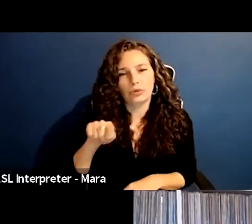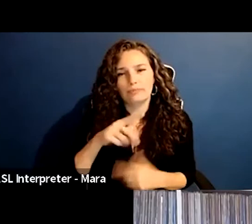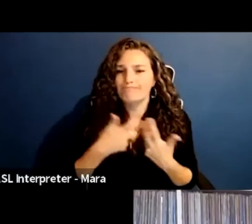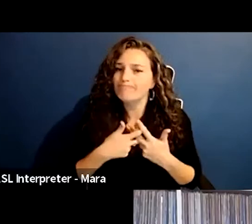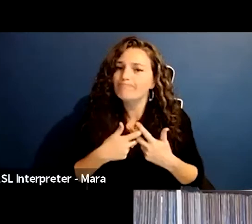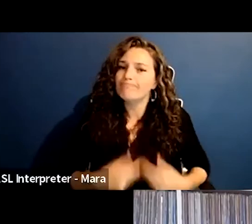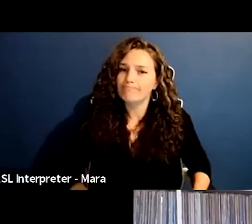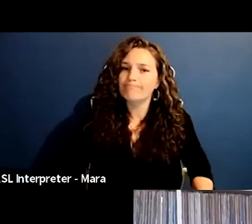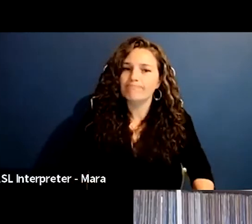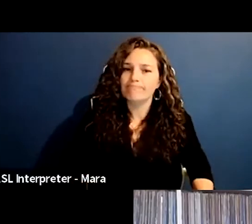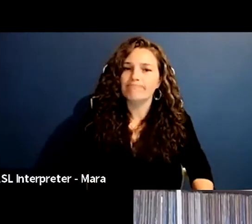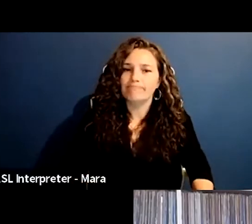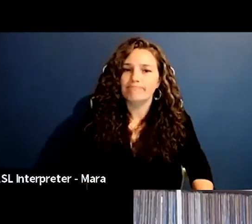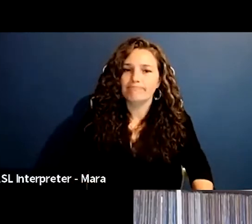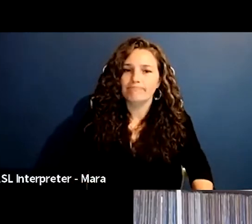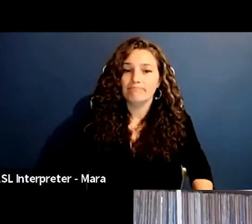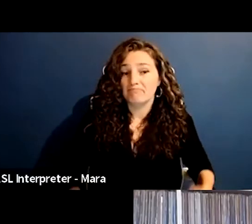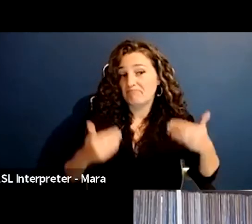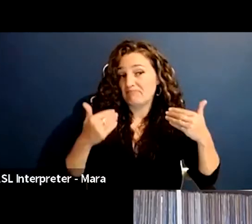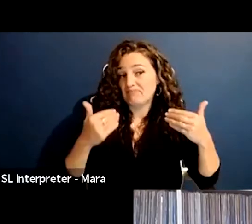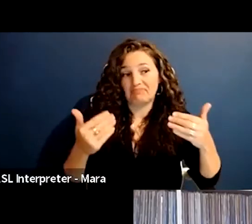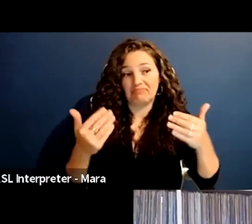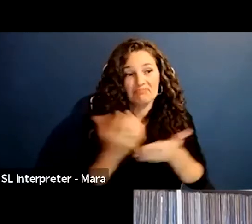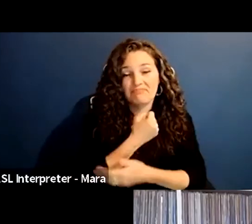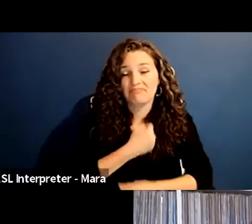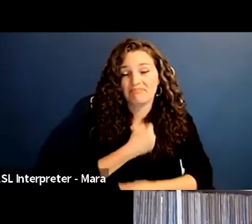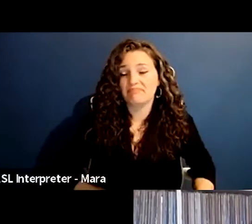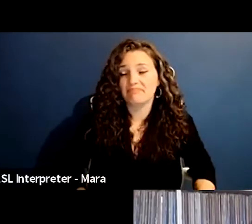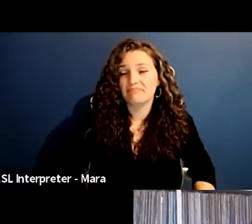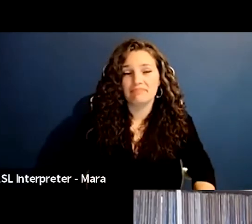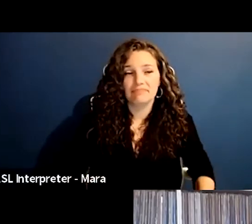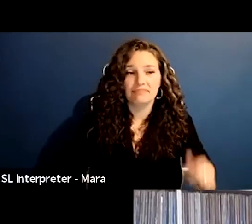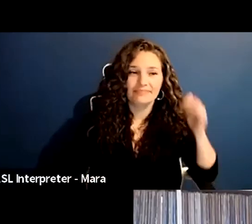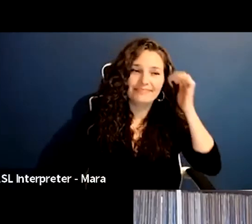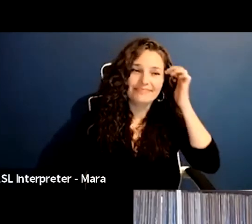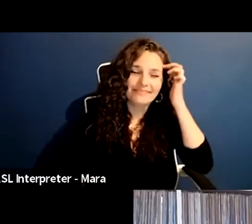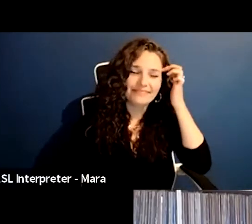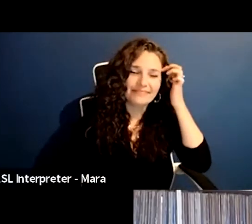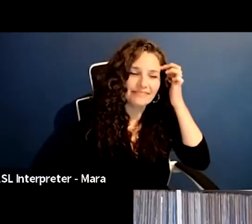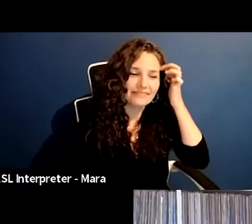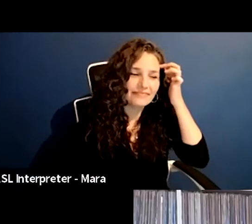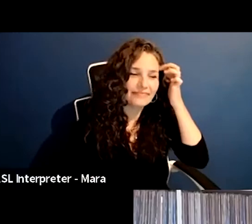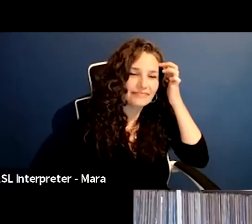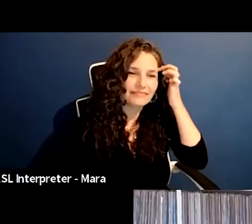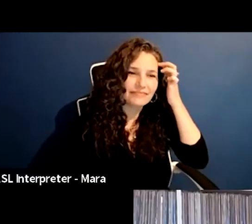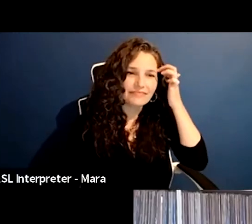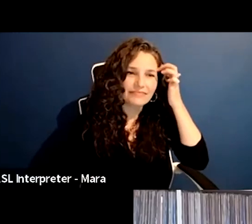So go for it. Thank you. Love that. I love that.